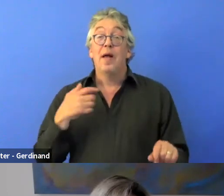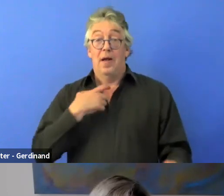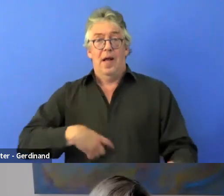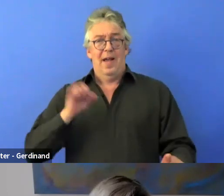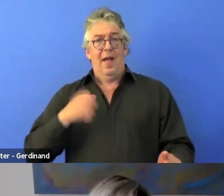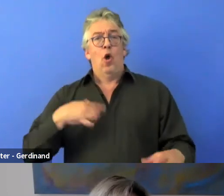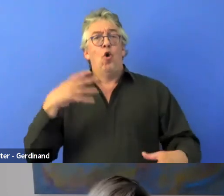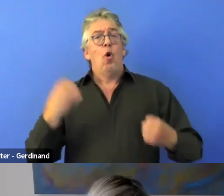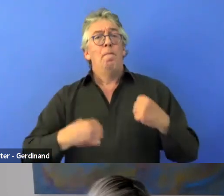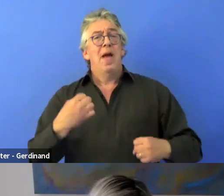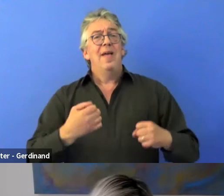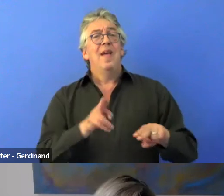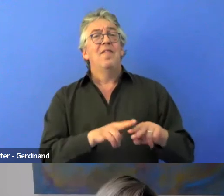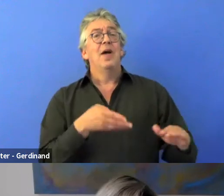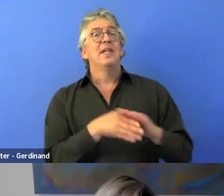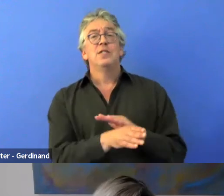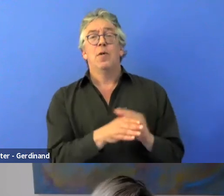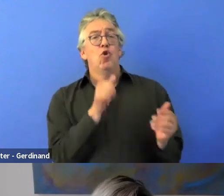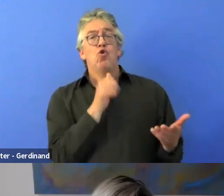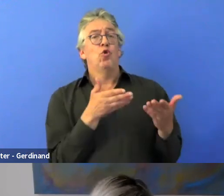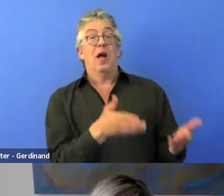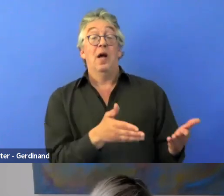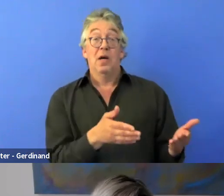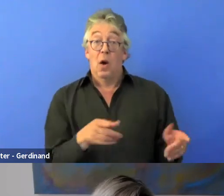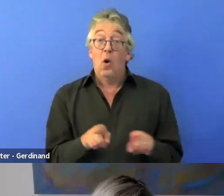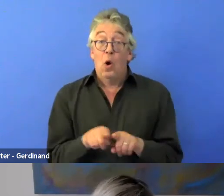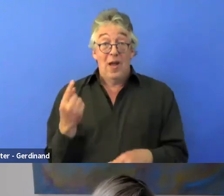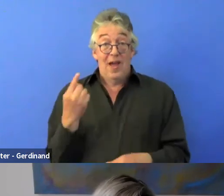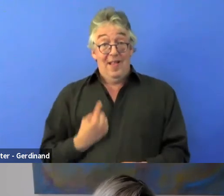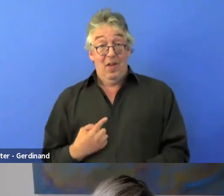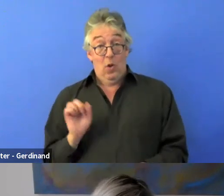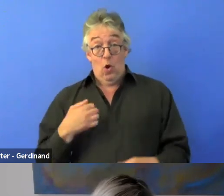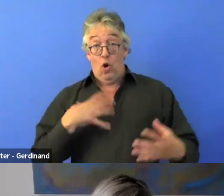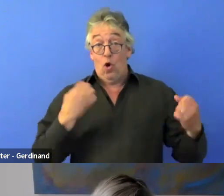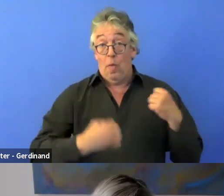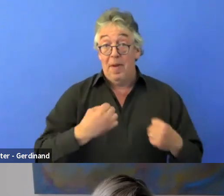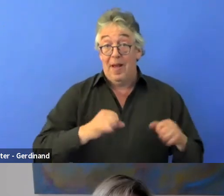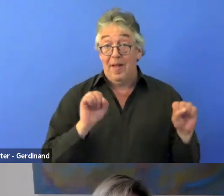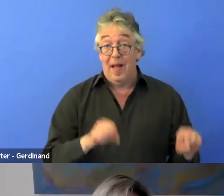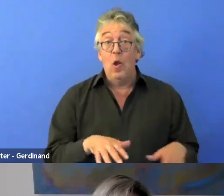Even associations of persons with disabilities can complain on behalf of individual consumers.